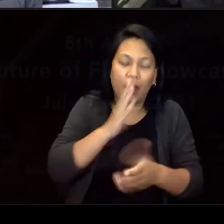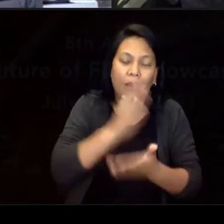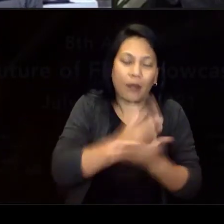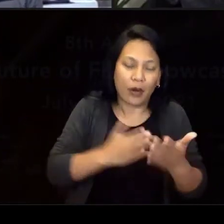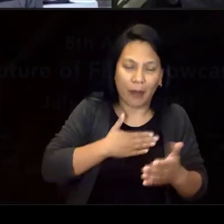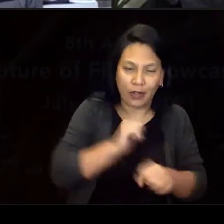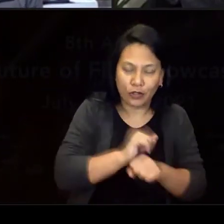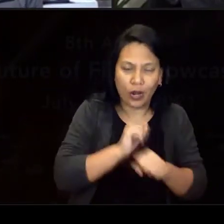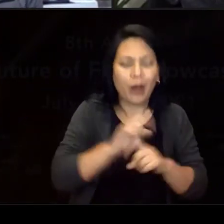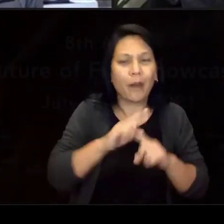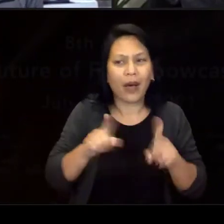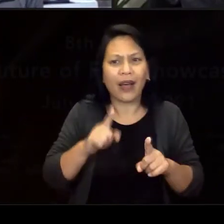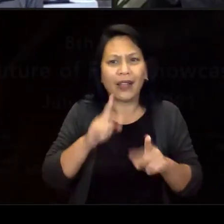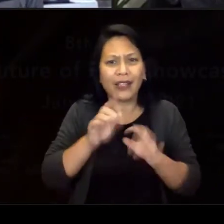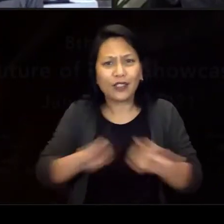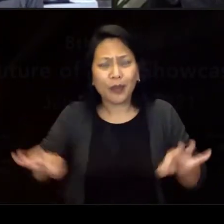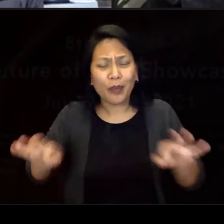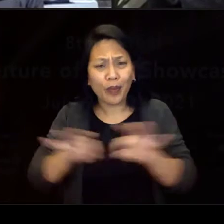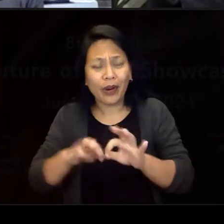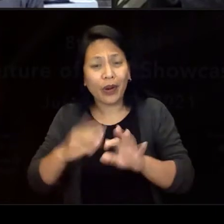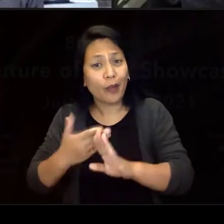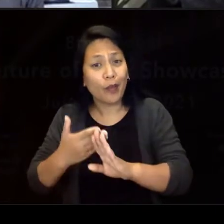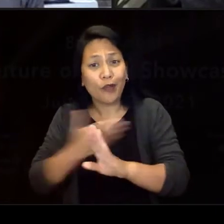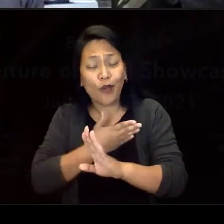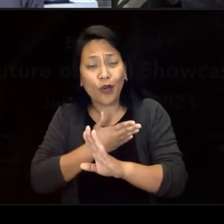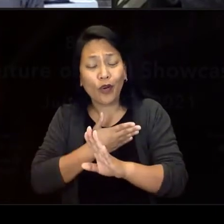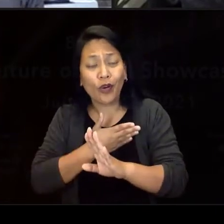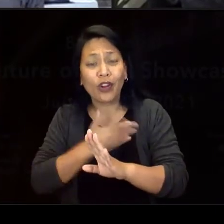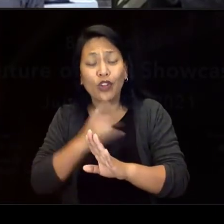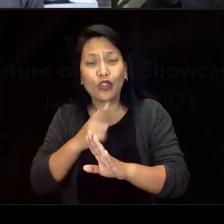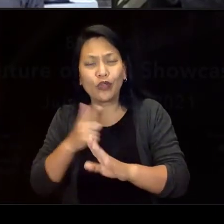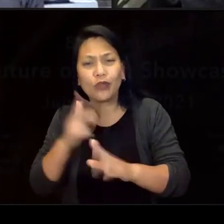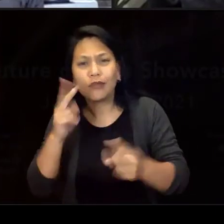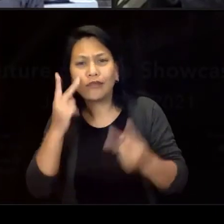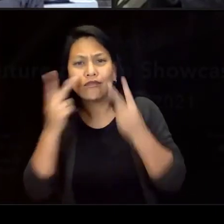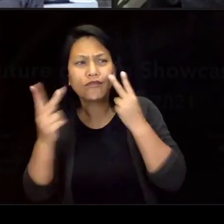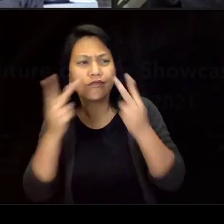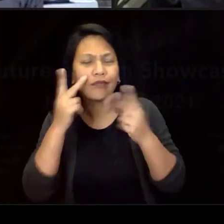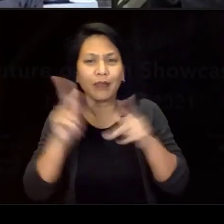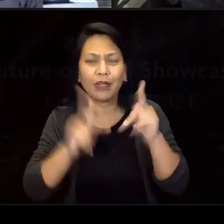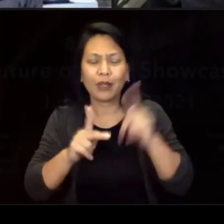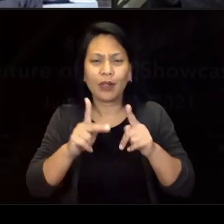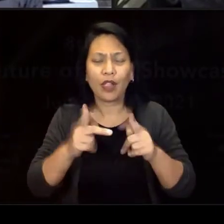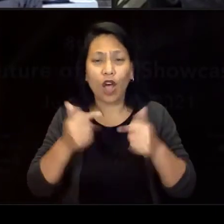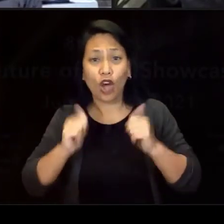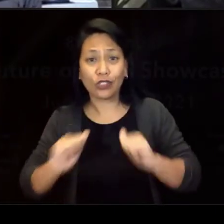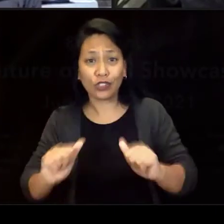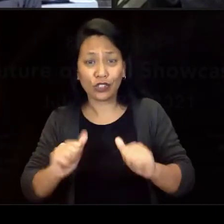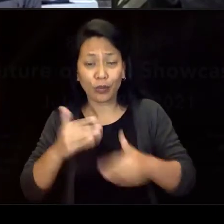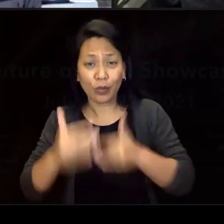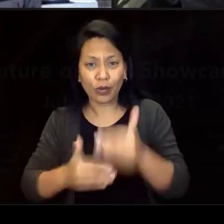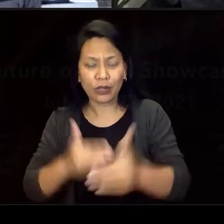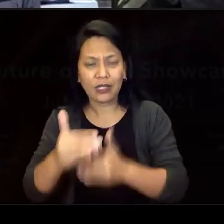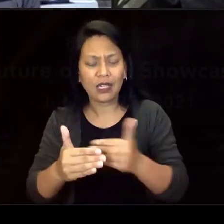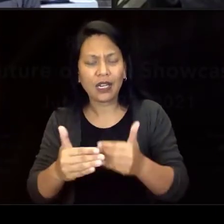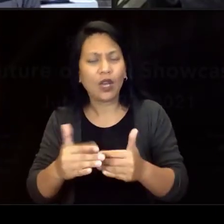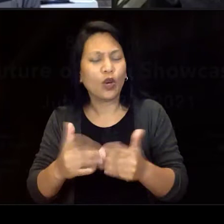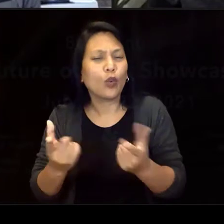that before you even audition, what are the possibilities and where can you make sure that everybody has their makeup person and